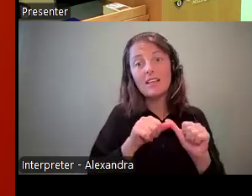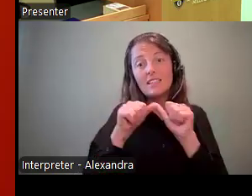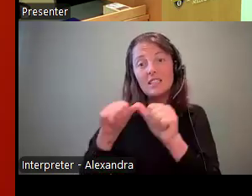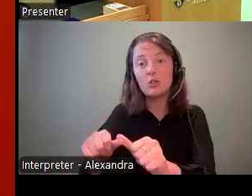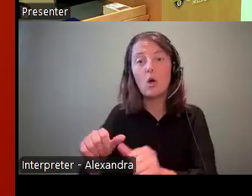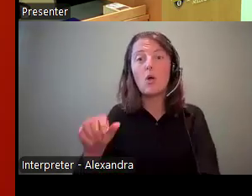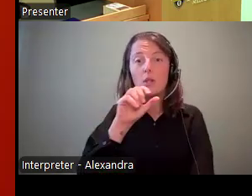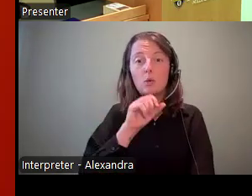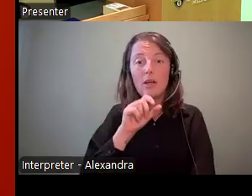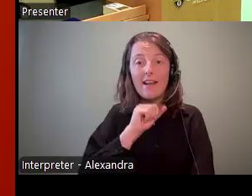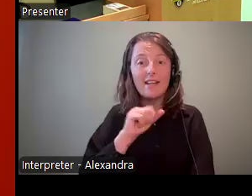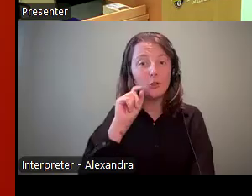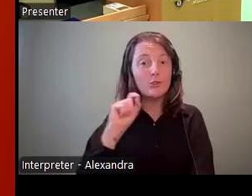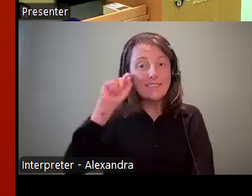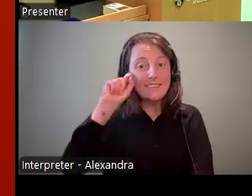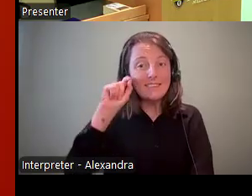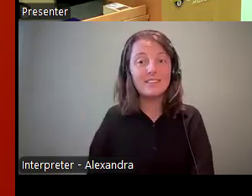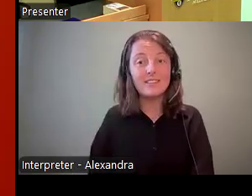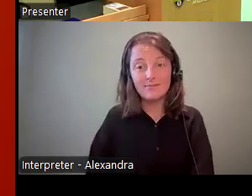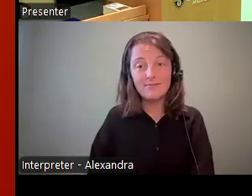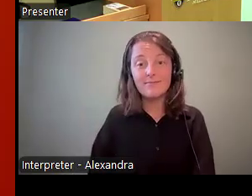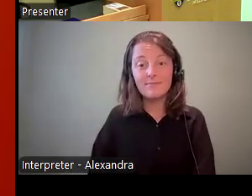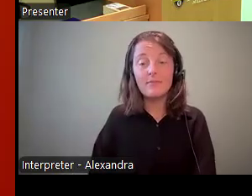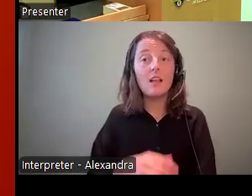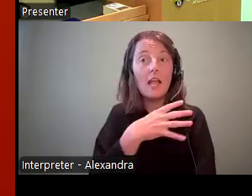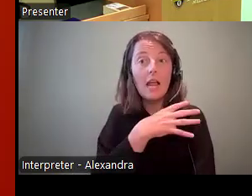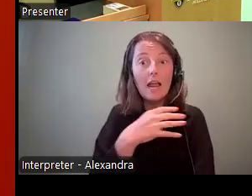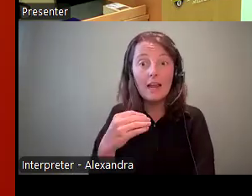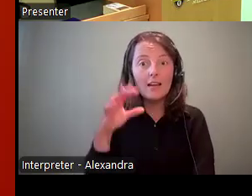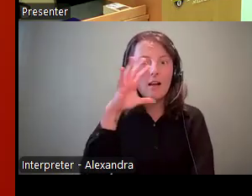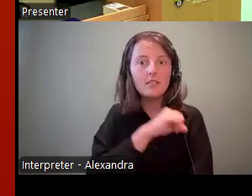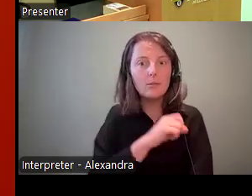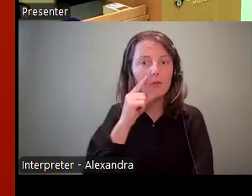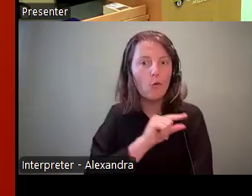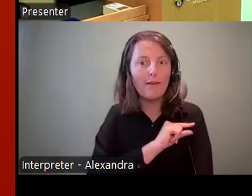and the presumption of guilt. It like it goes in the kid's backpack. It's like they carry it every